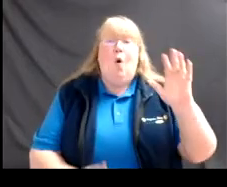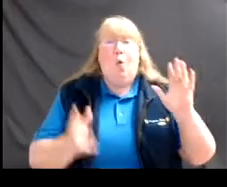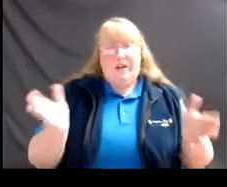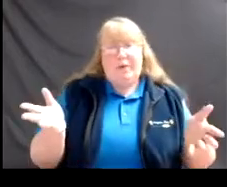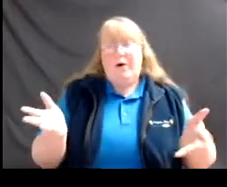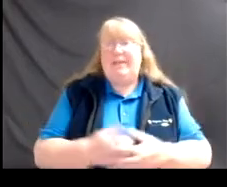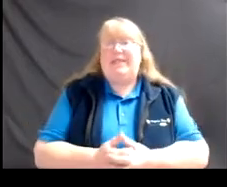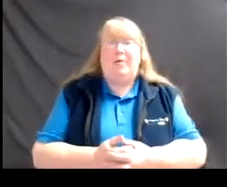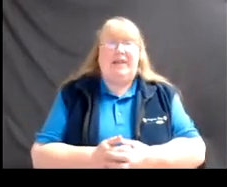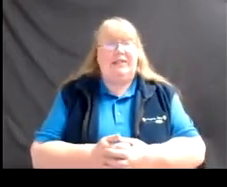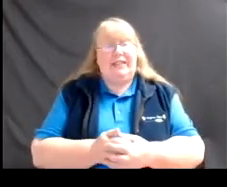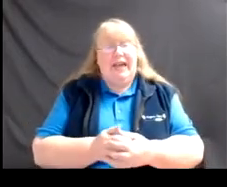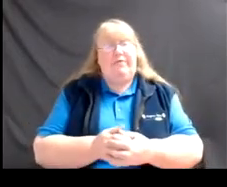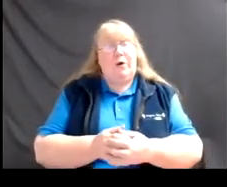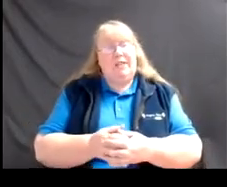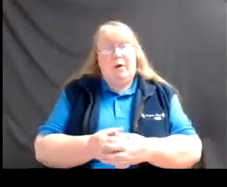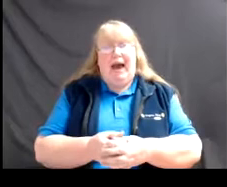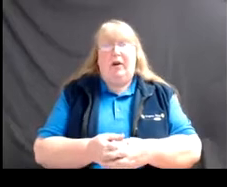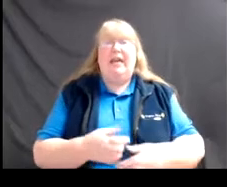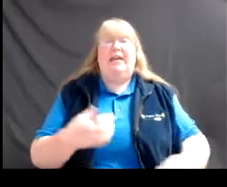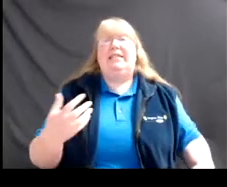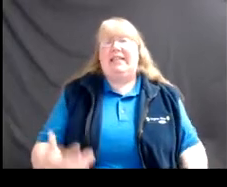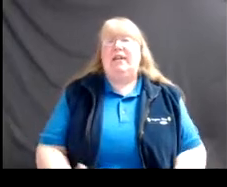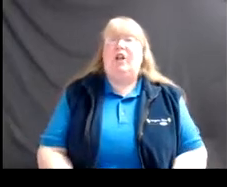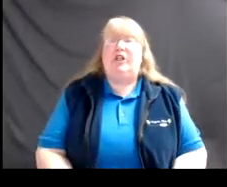One of the programs that I wanted to let folks know about is the Technology